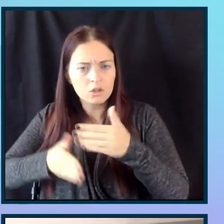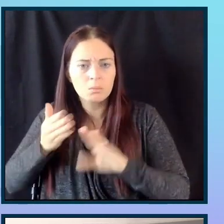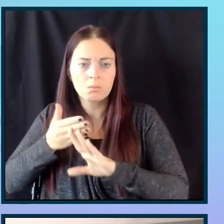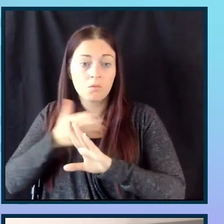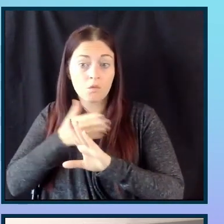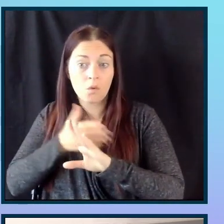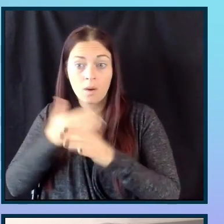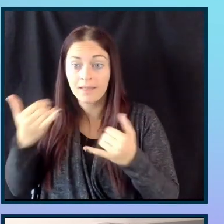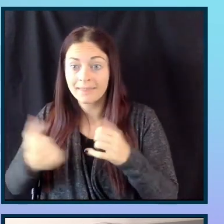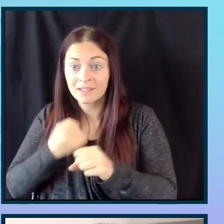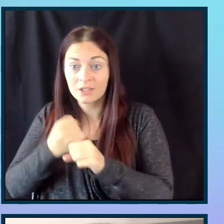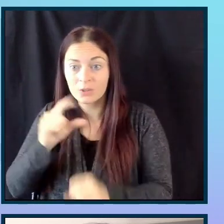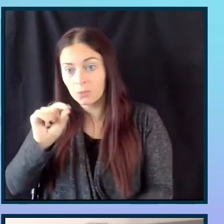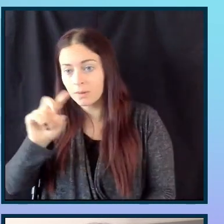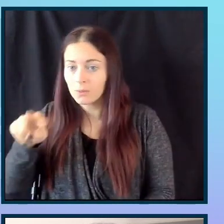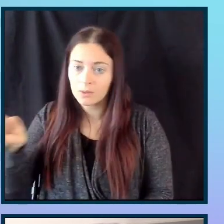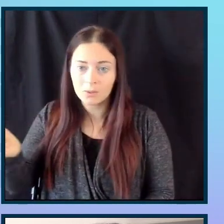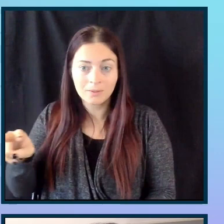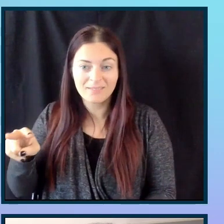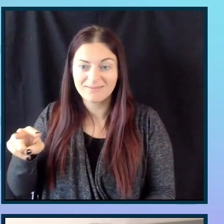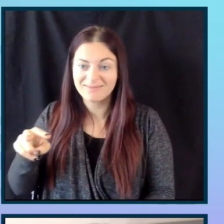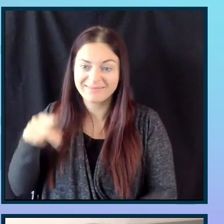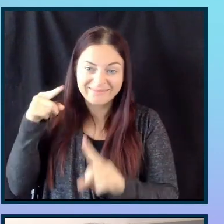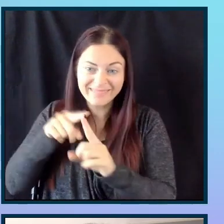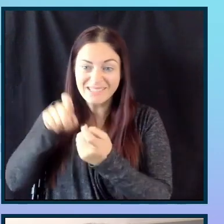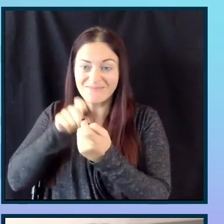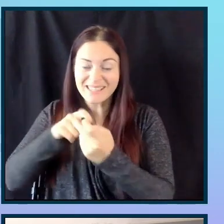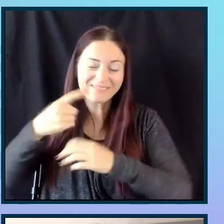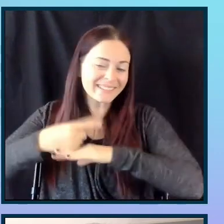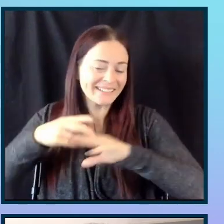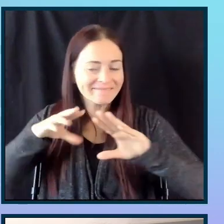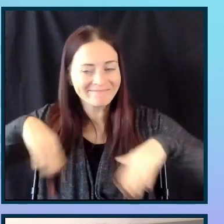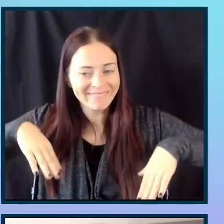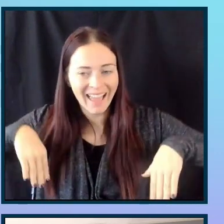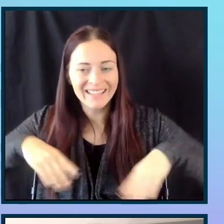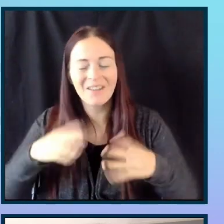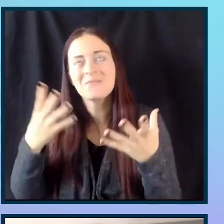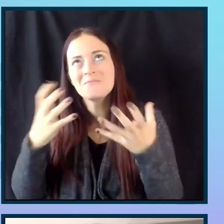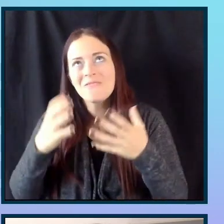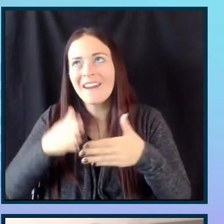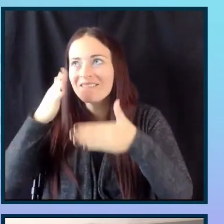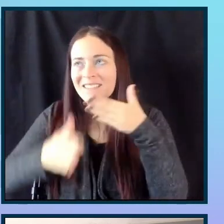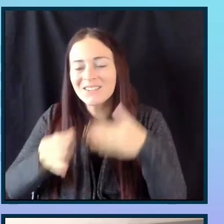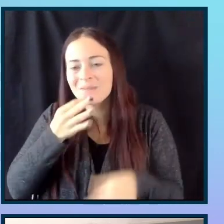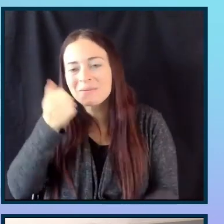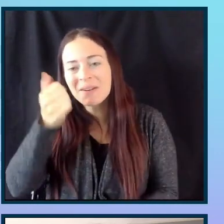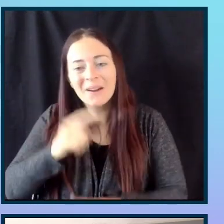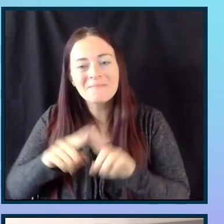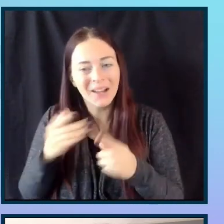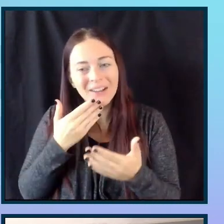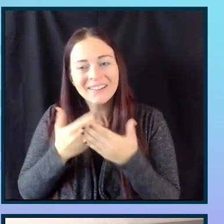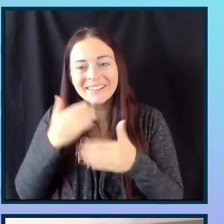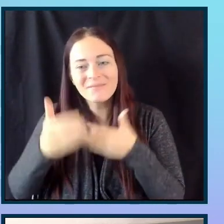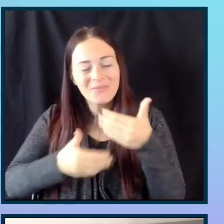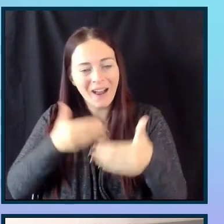We don't have it yet. We are kind of hoping to have it done sooner, but we're making good progress and it is almost certainly